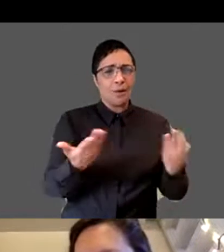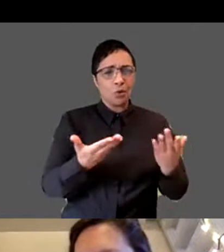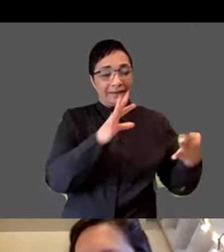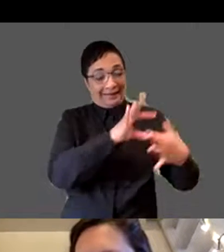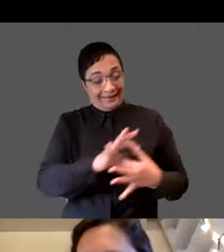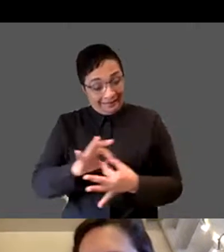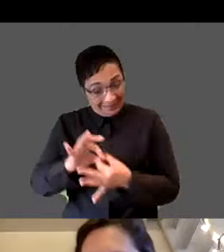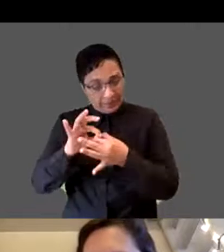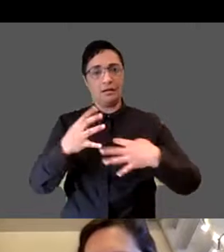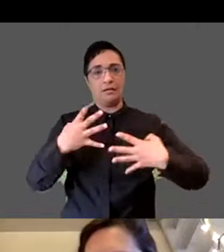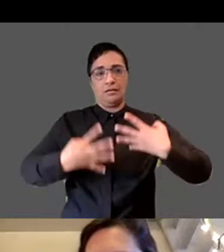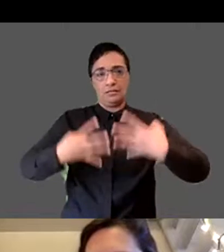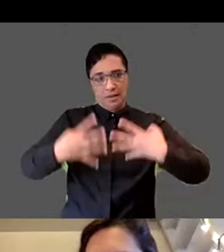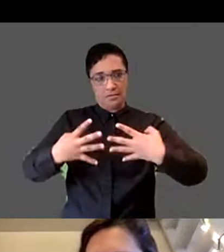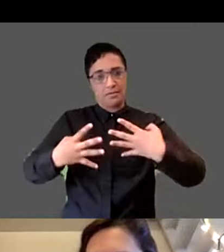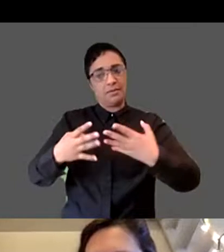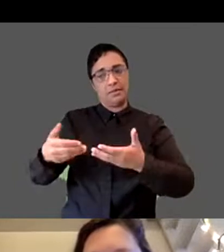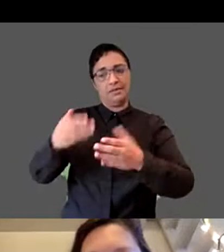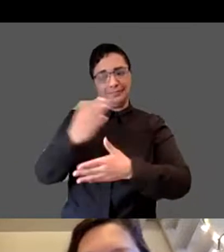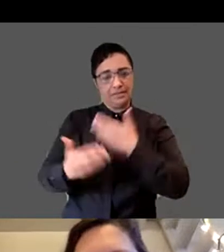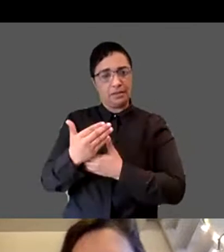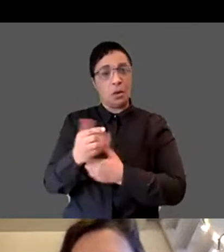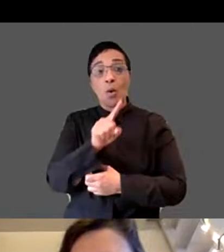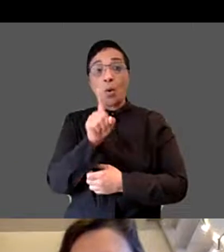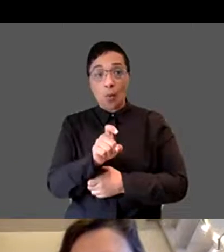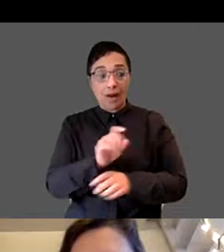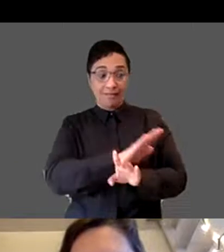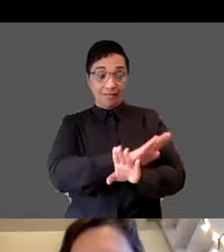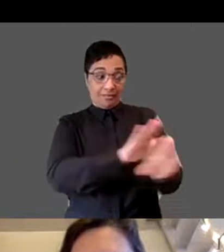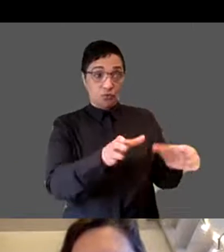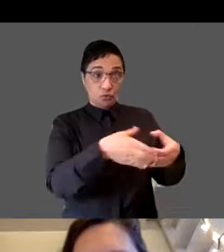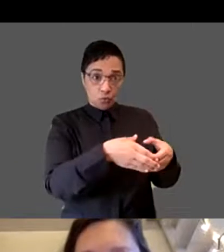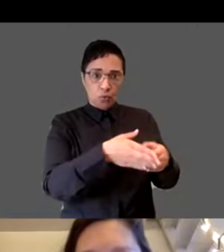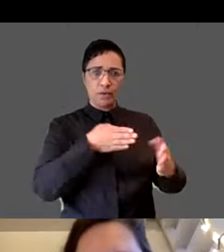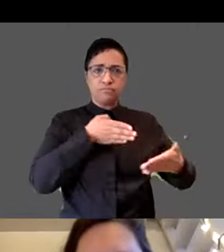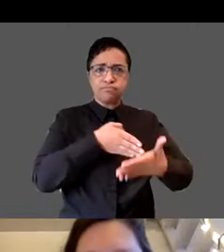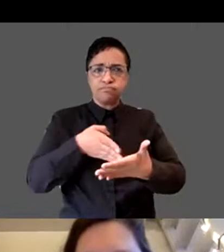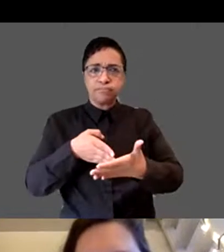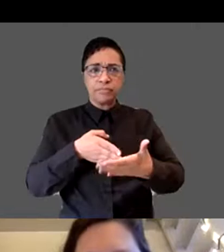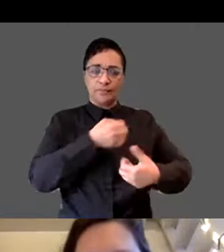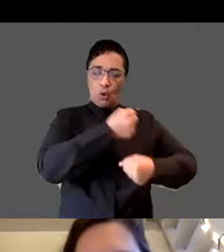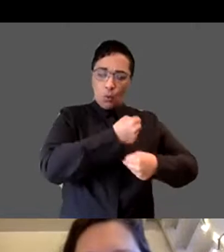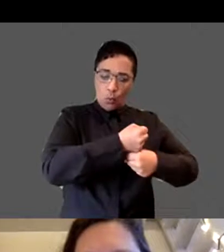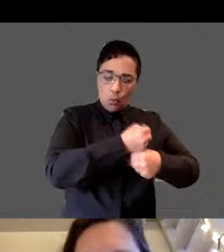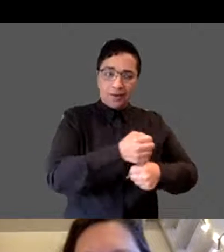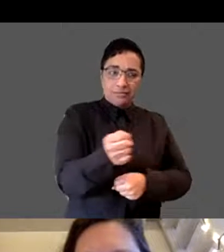to persons with mental health and psychosocial related to creating programs for employment